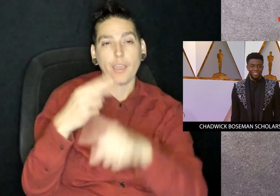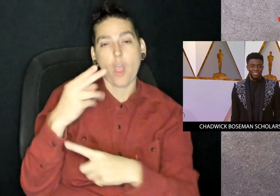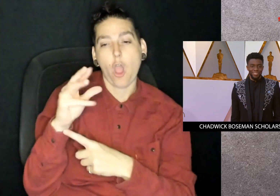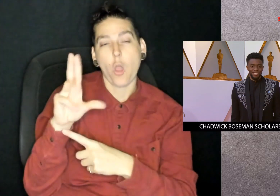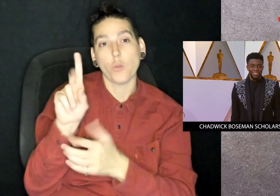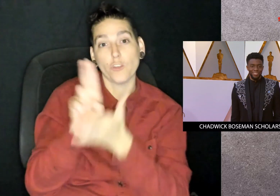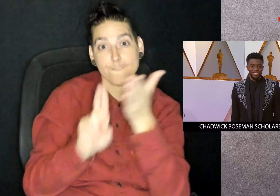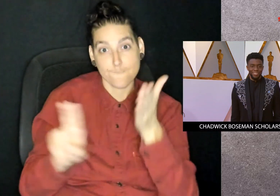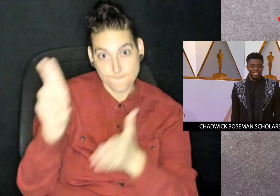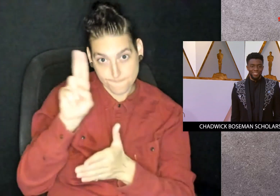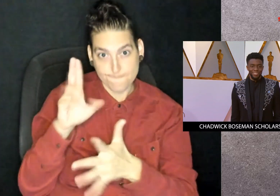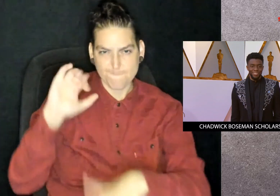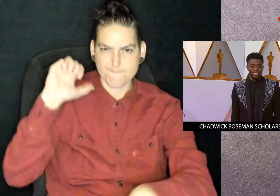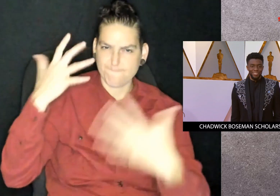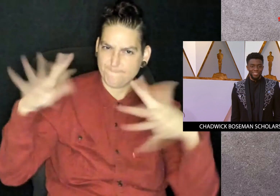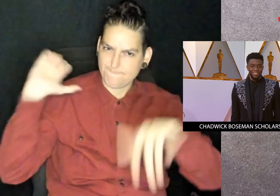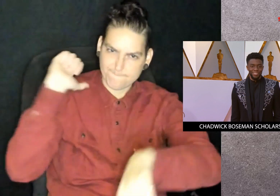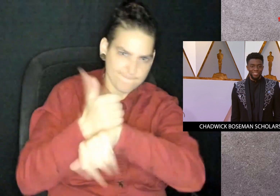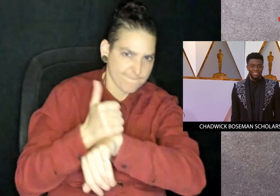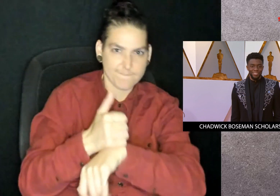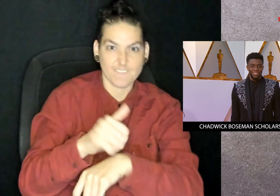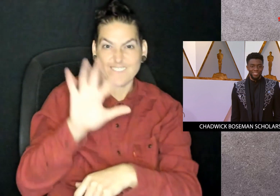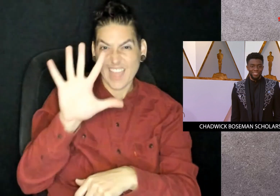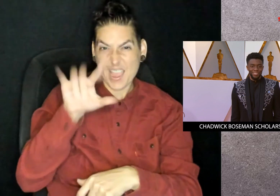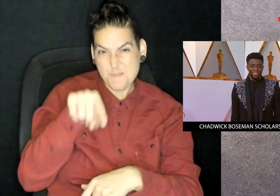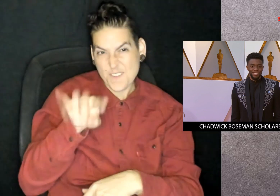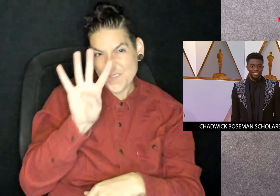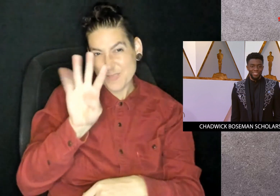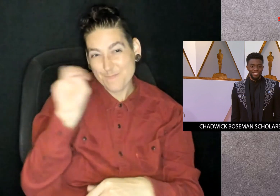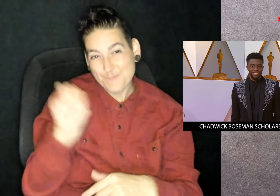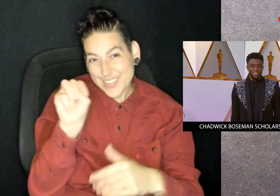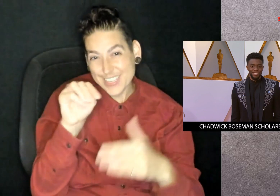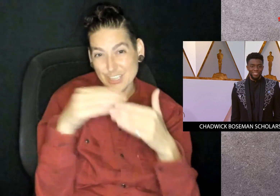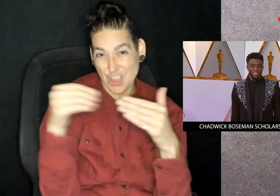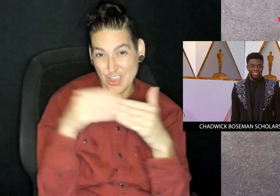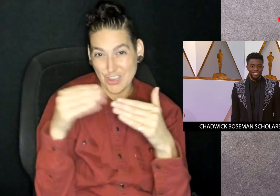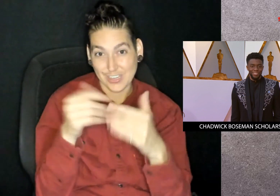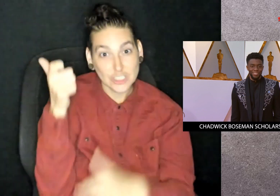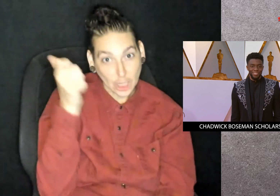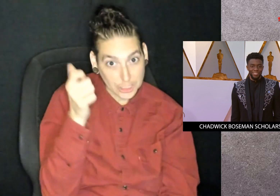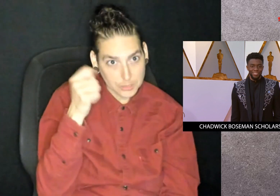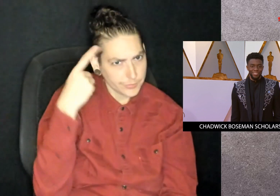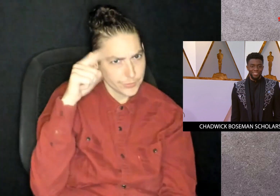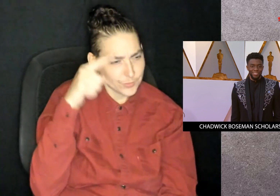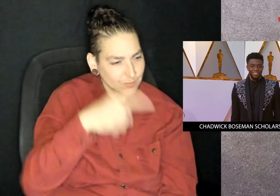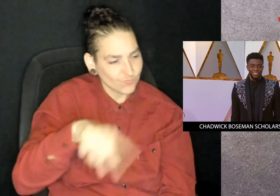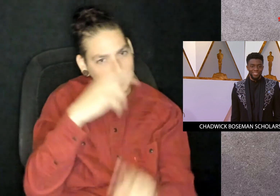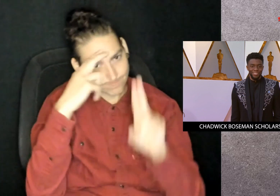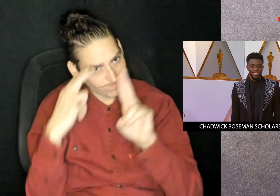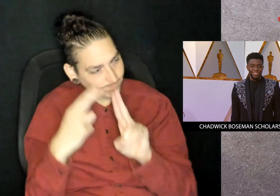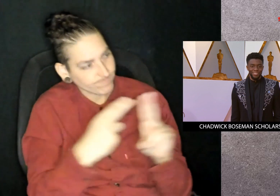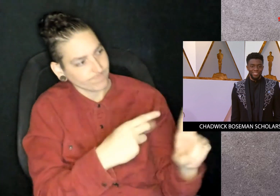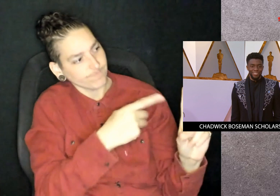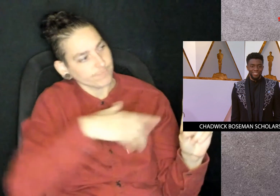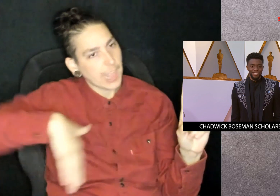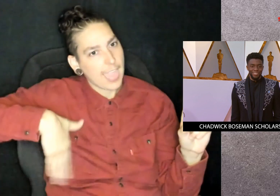Netflix and Howard University have established a $5.4 million scholarship in honor of the